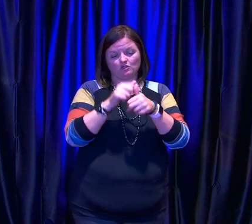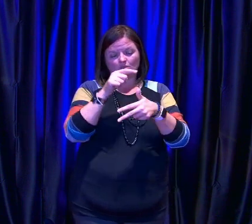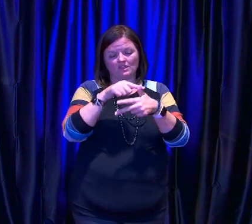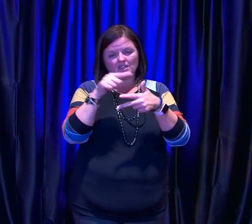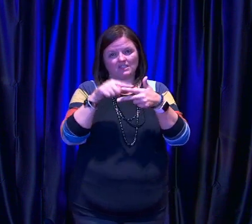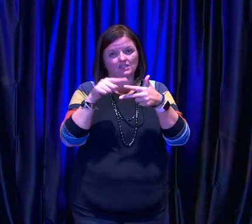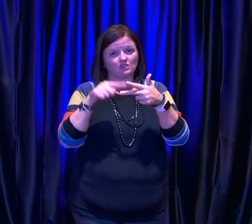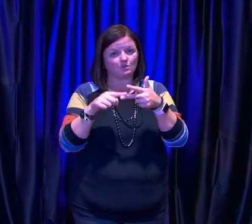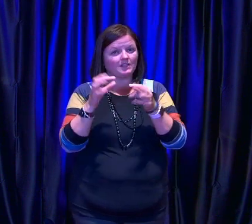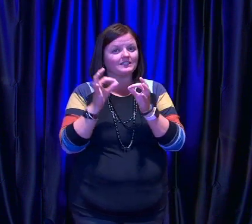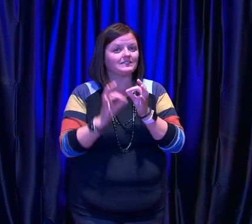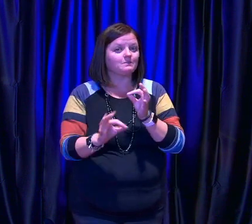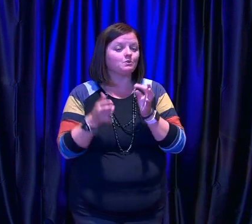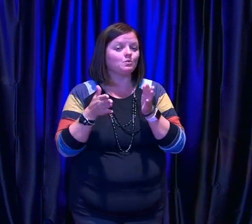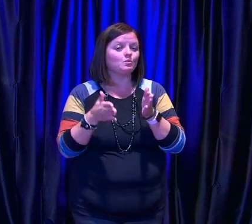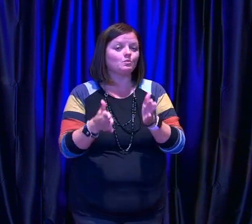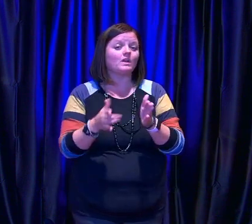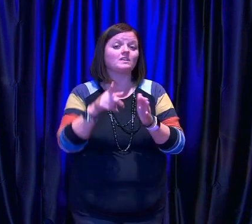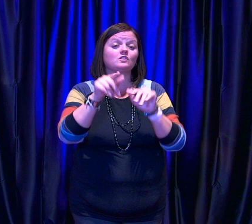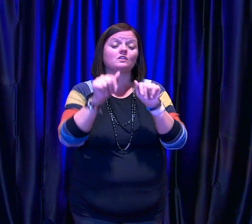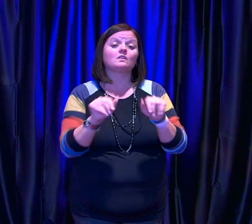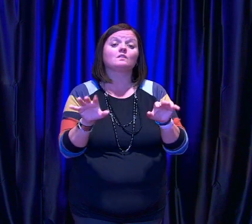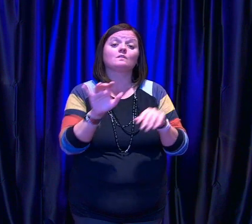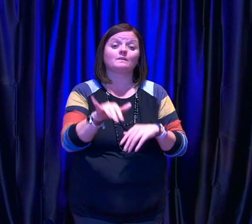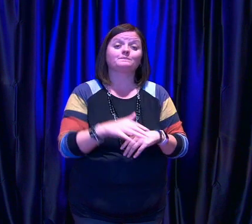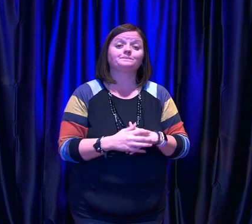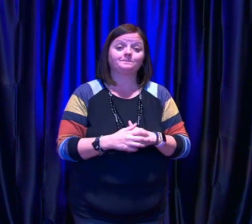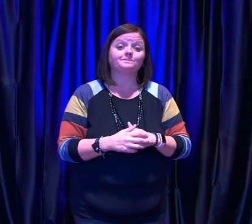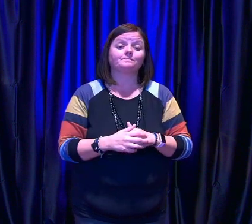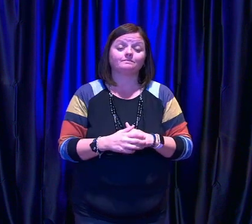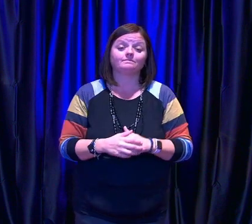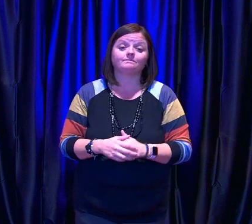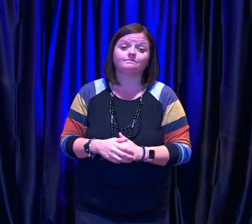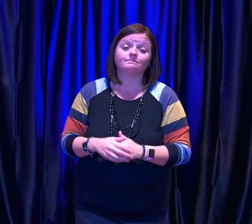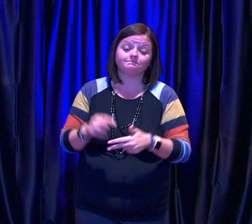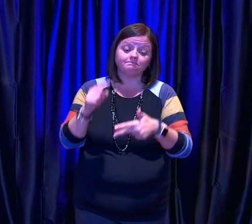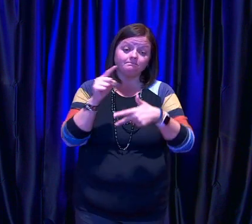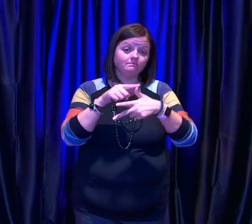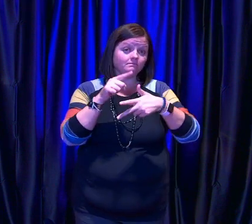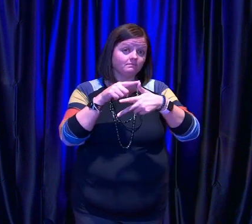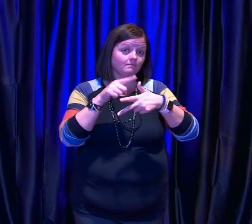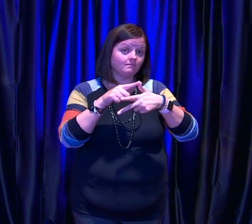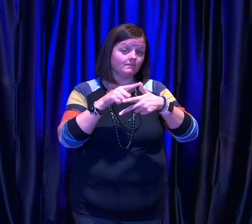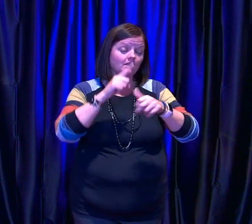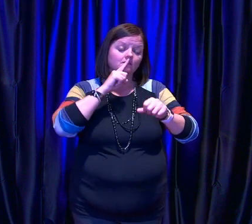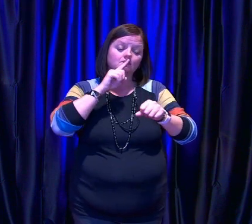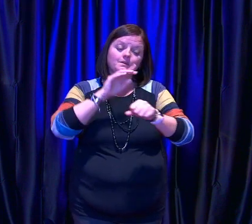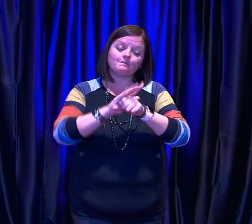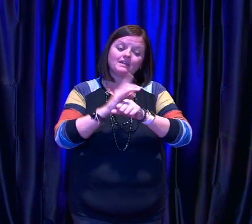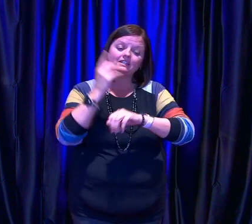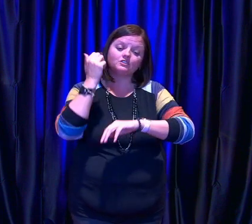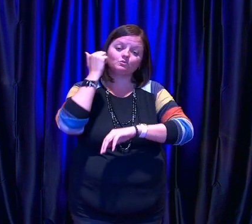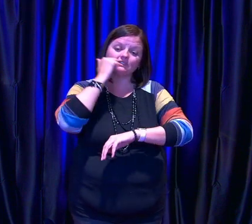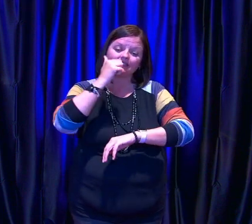very simple ways you can do that number one commit to a daily time